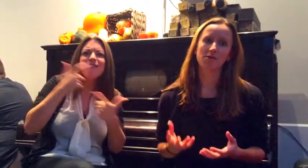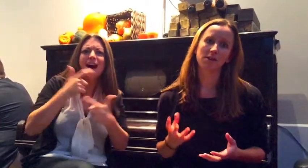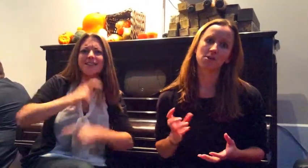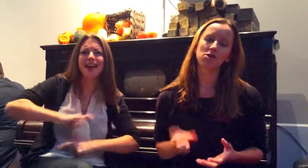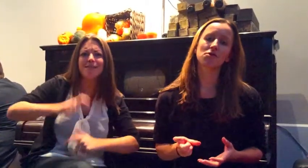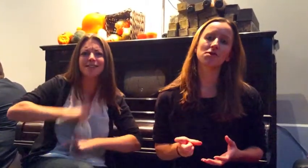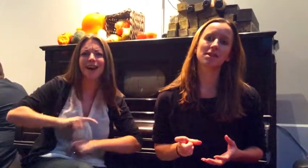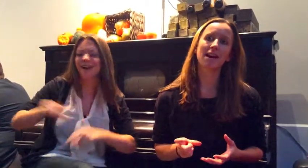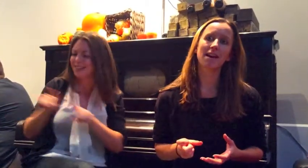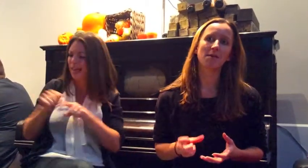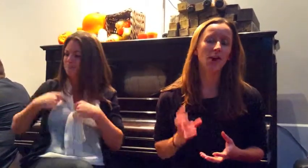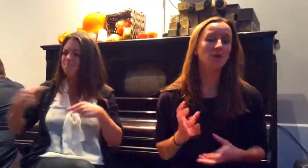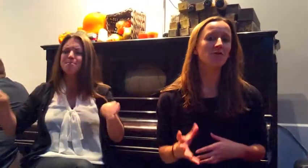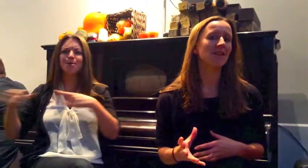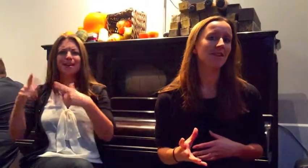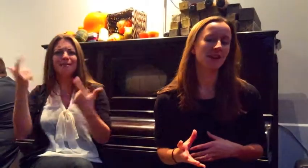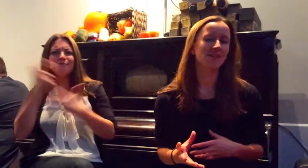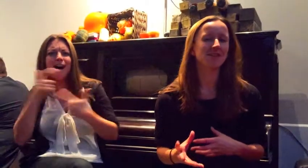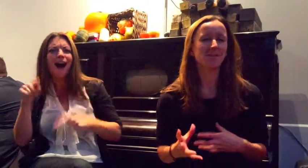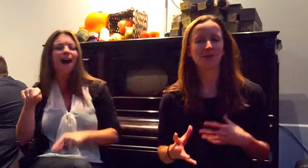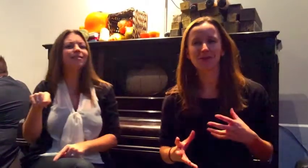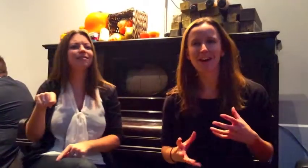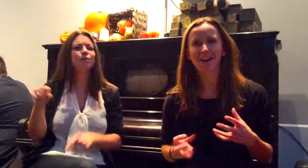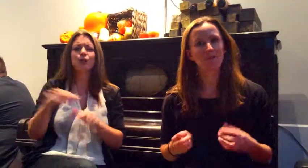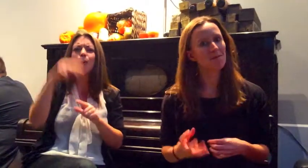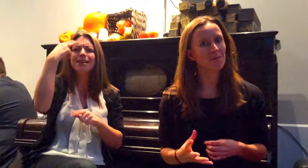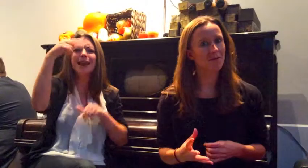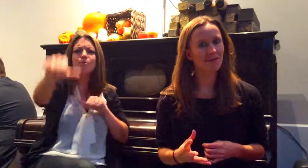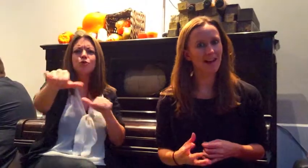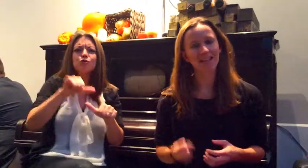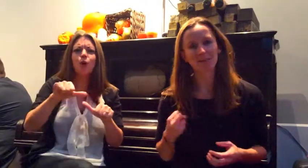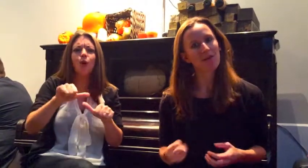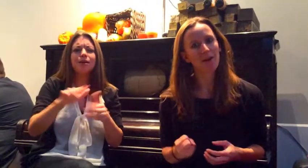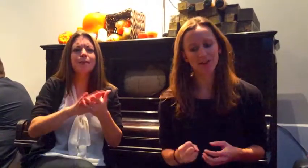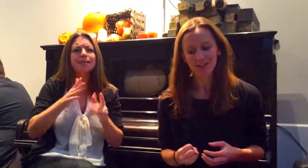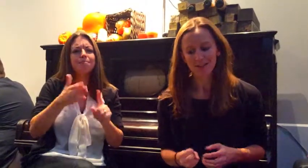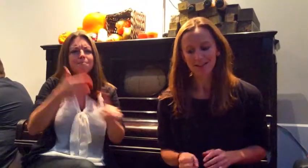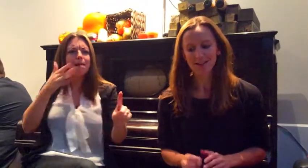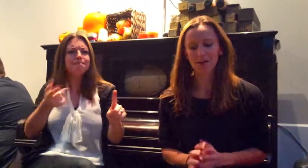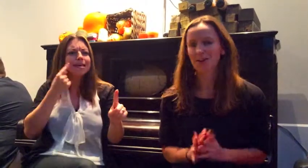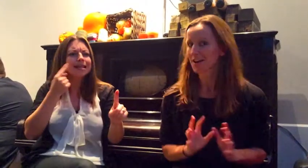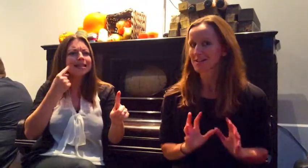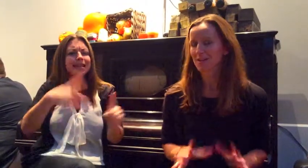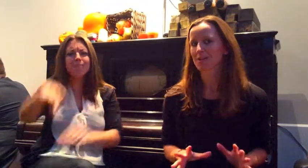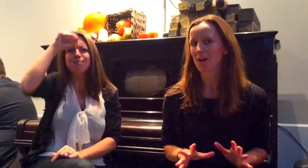it's also a short name and hopefully recognisable, and memorable and has a bit of a punch; we decided on Puck.